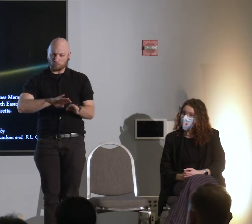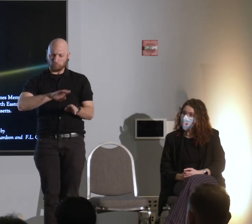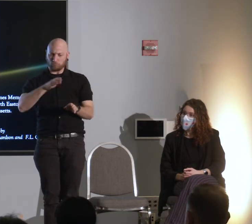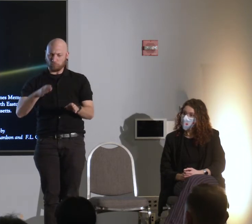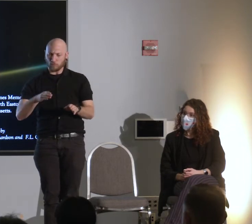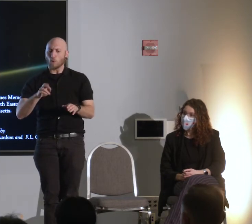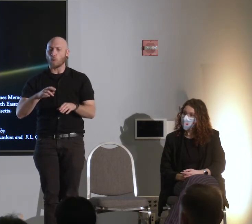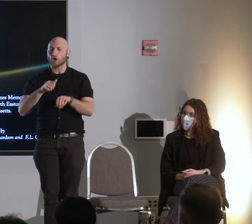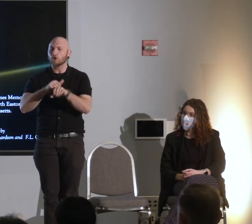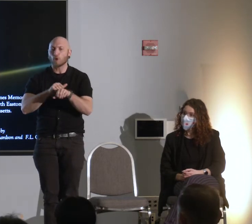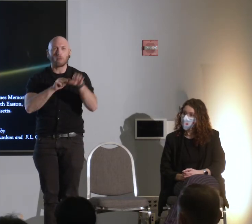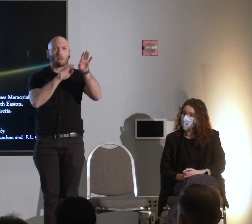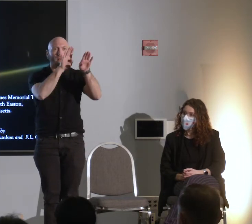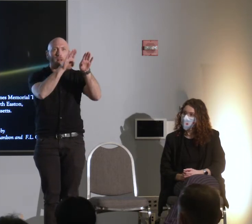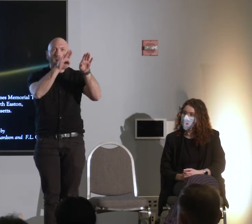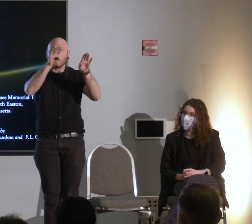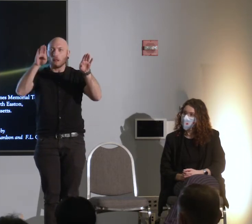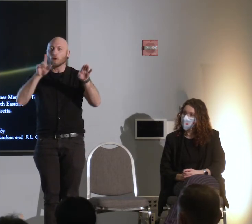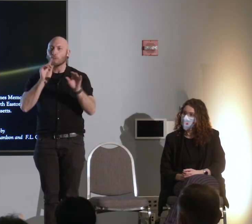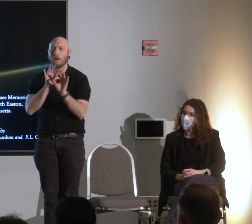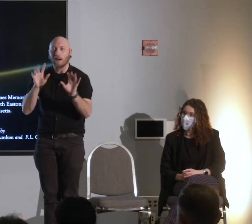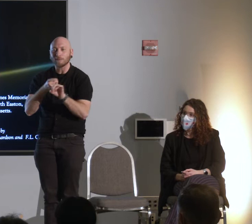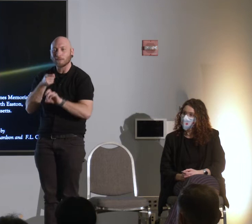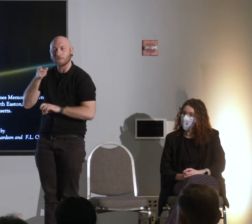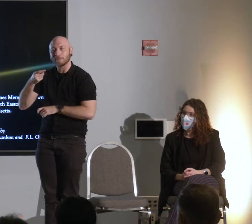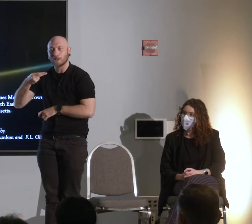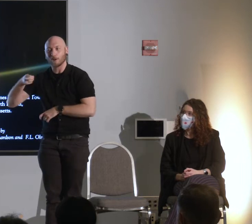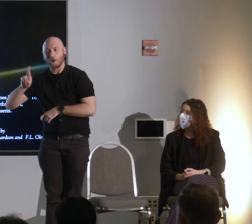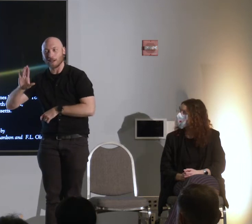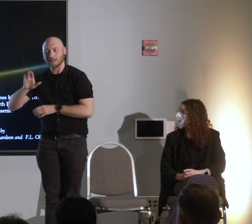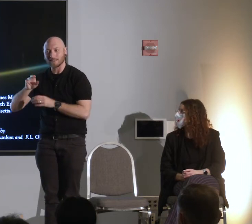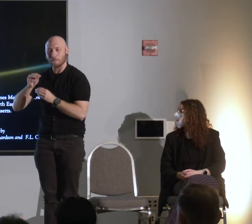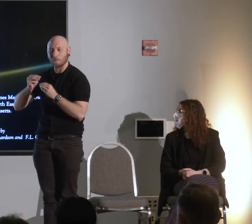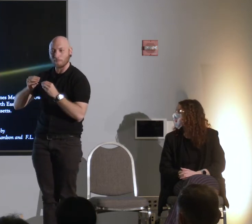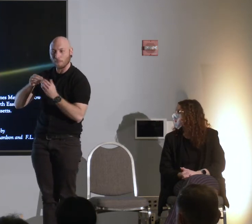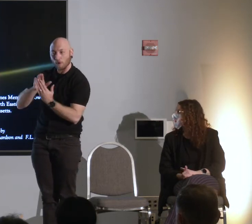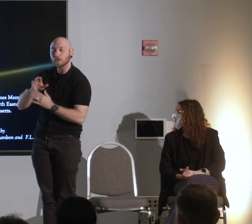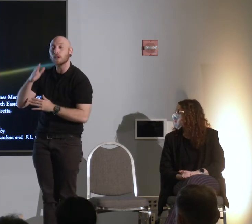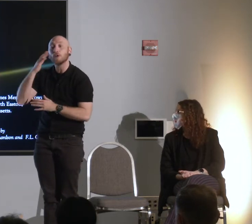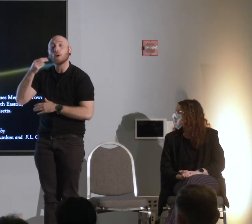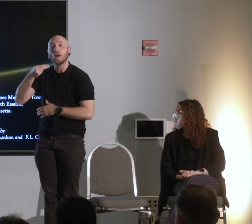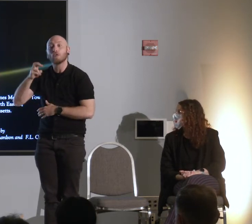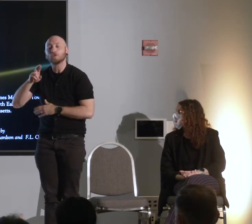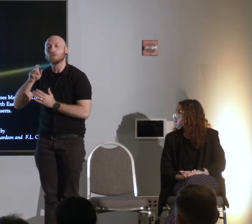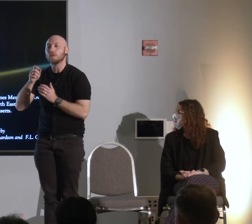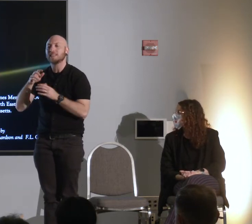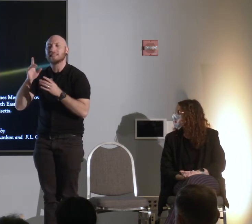shingle elements that were unmistakably Richardsonian. If you look at Richardson's train stations, you can see the origins of the Prairie style.